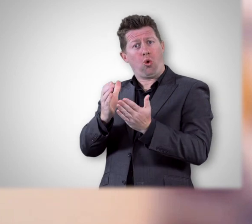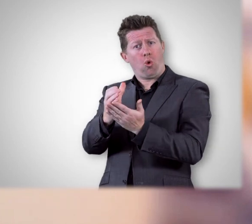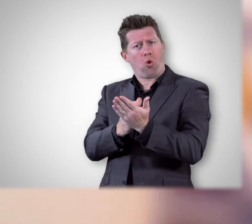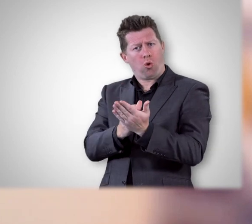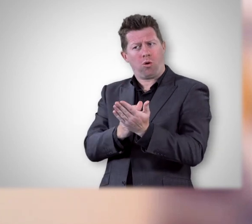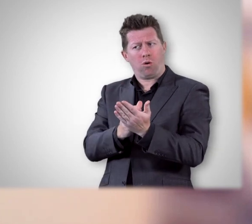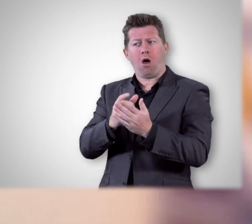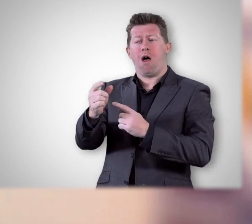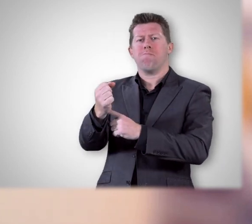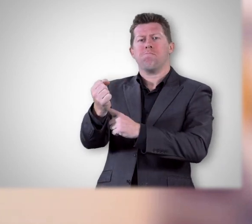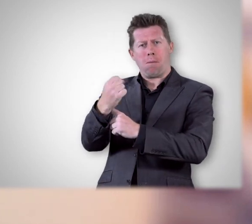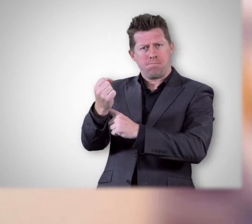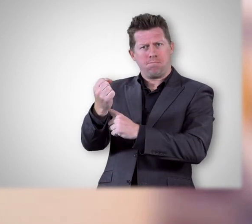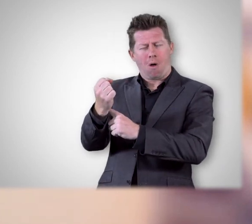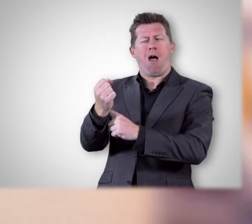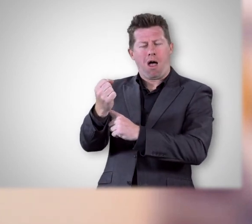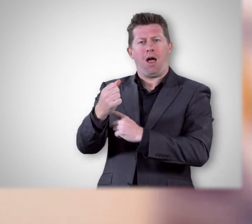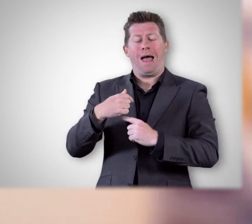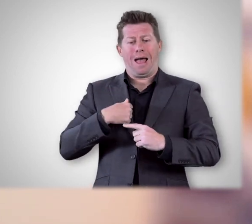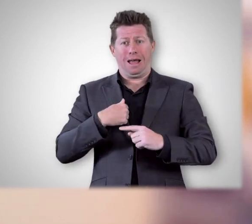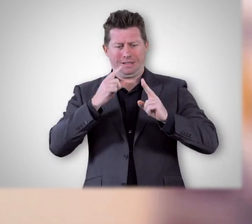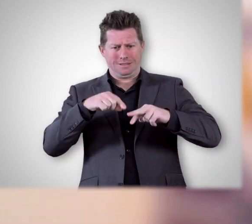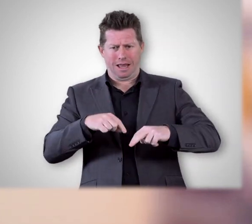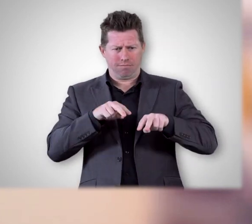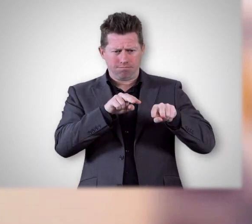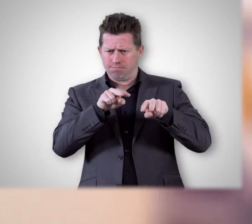Luckily she said yes, so then I also began to then seek